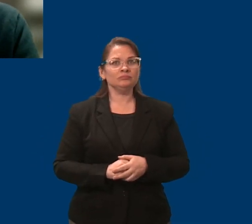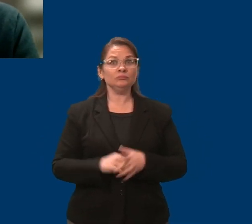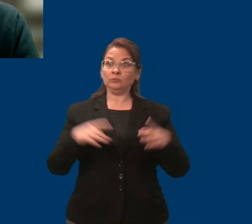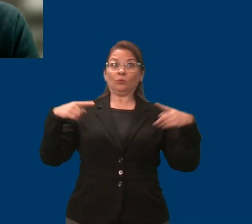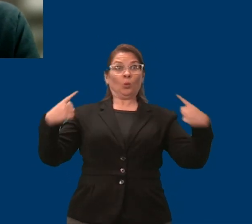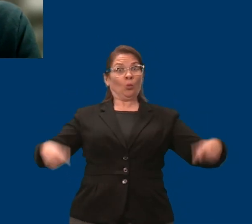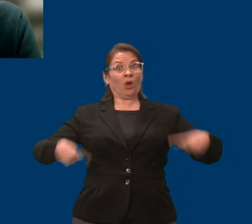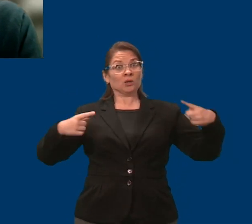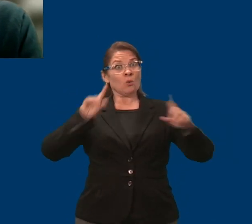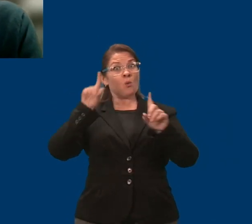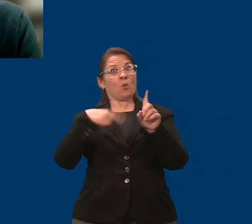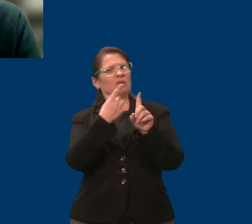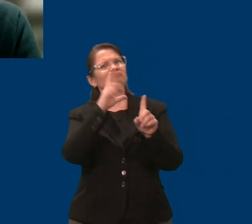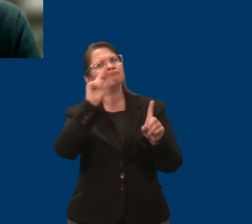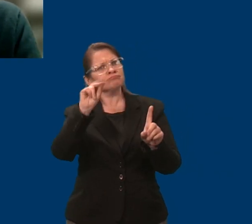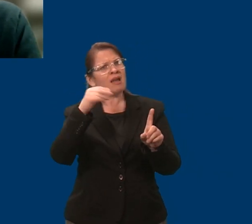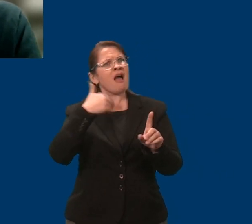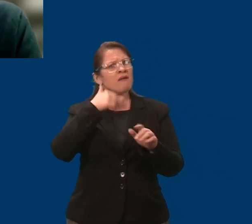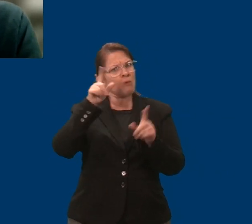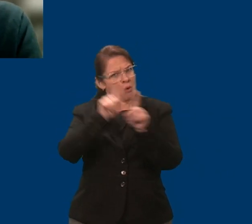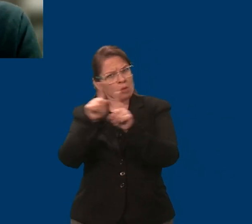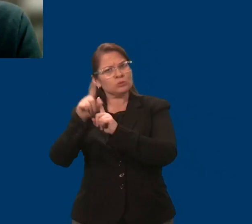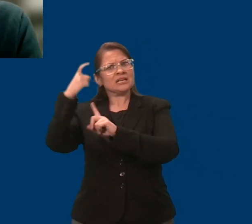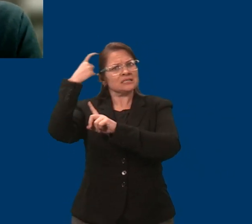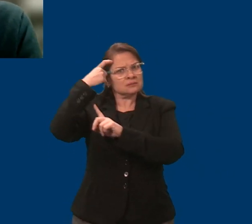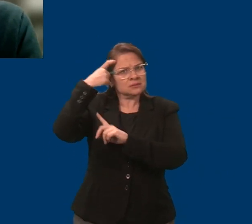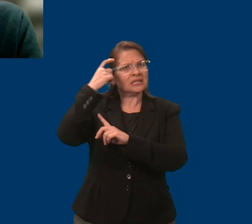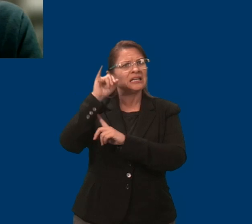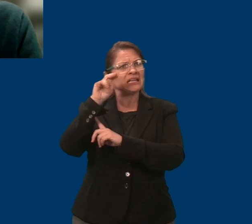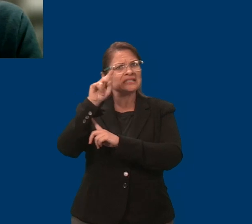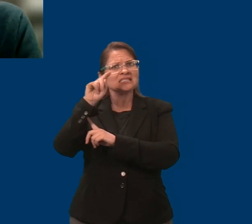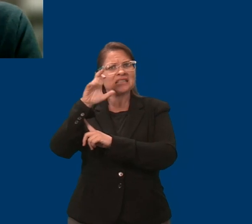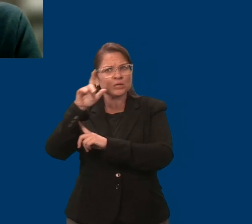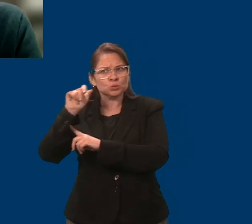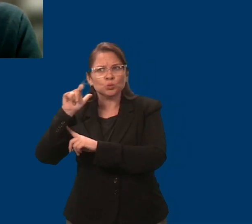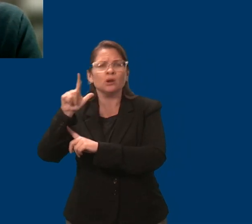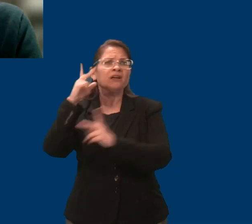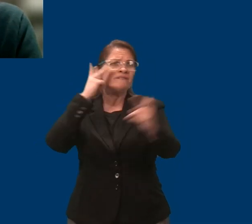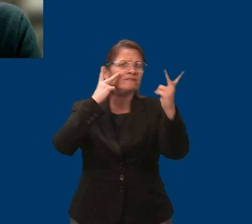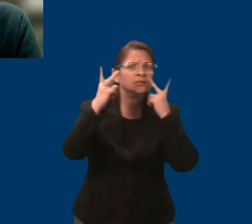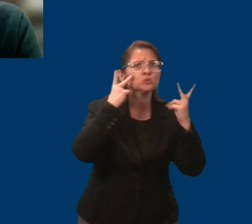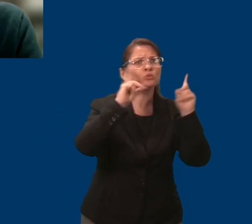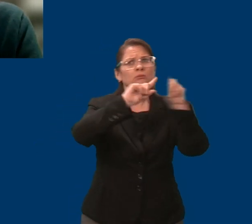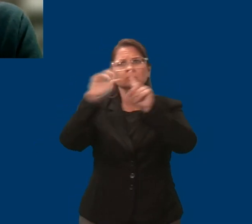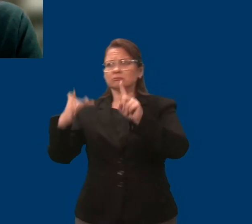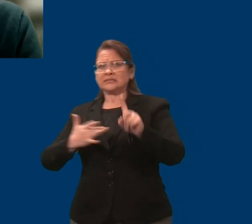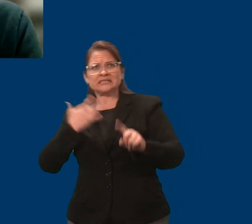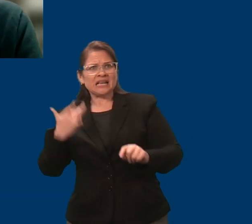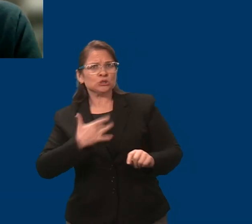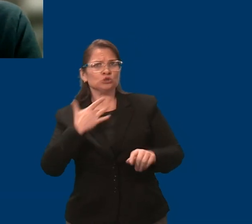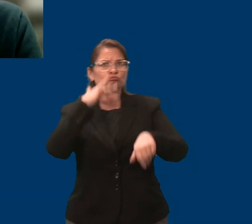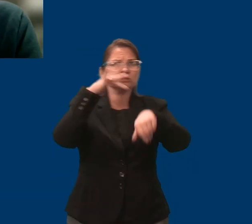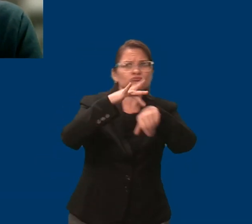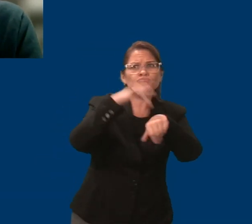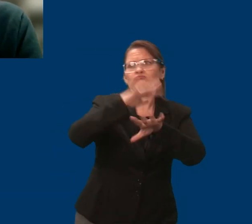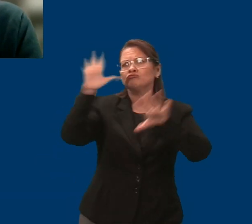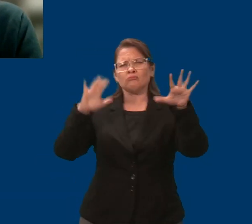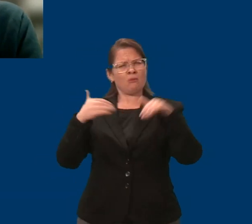This policy change would also ensure that sensory accessible units are included in projects funded by housing infrastructure bonds.